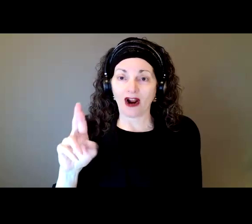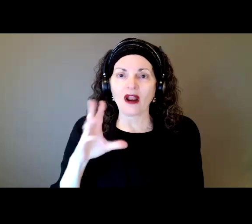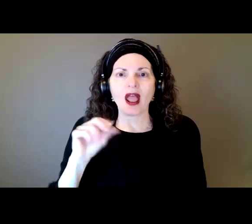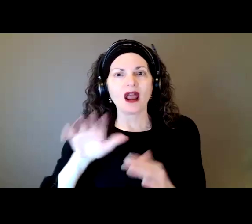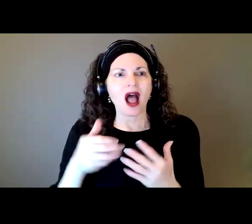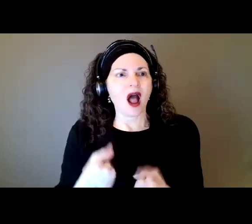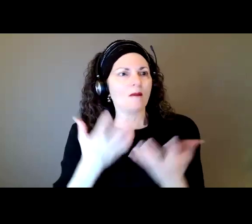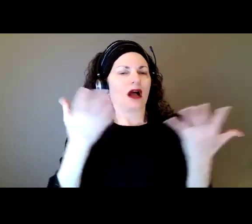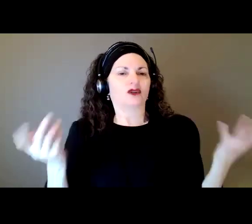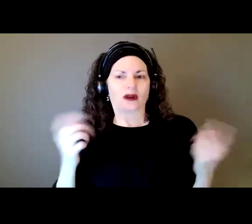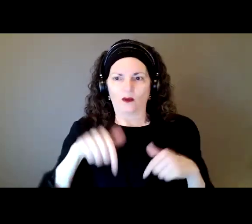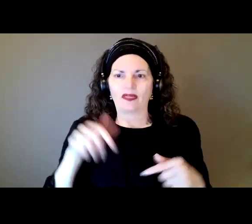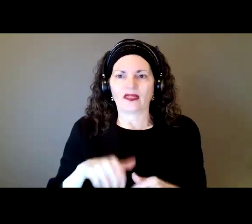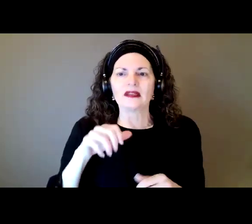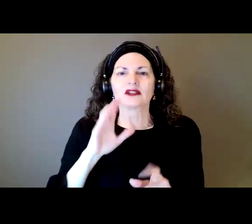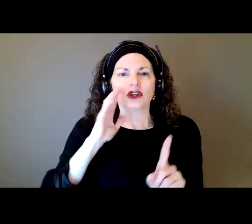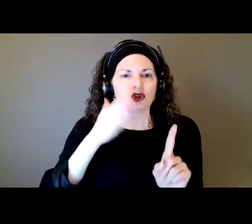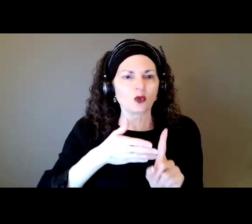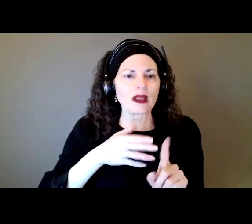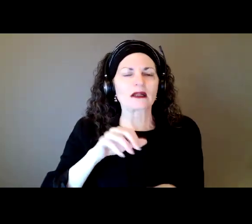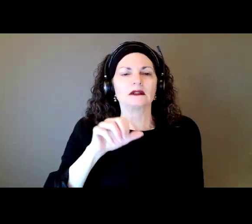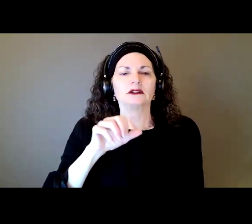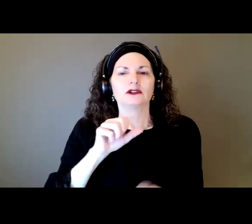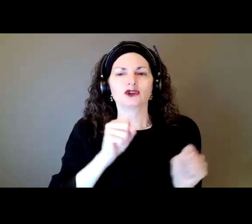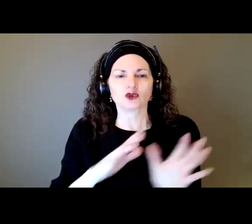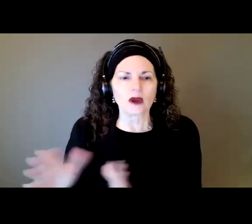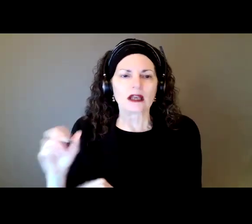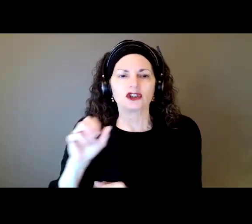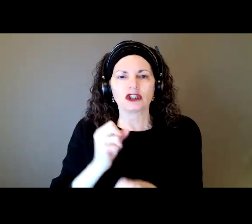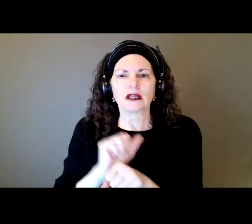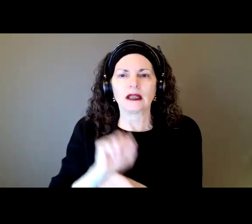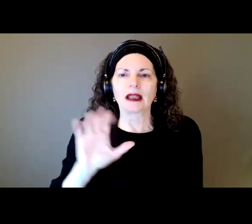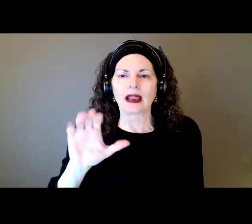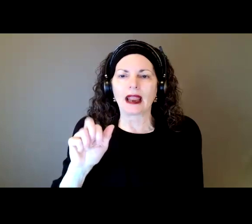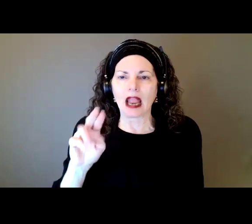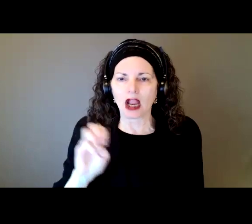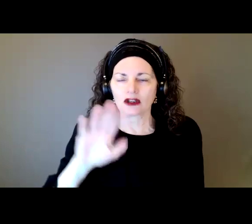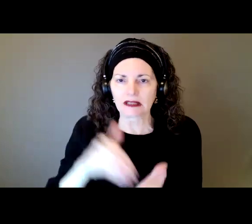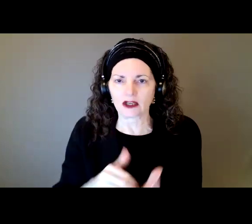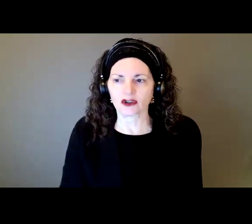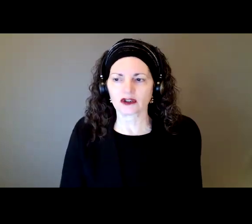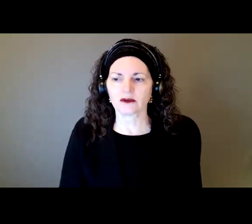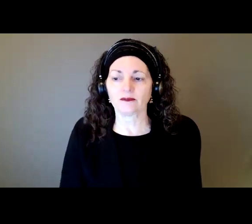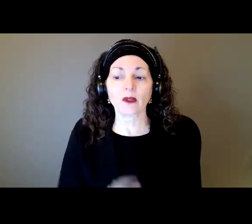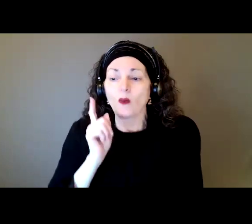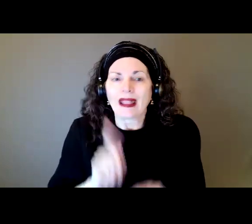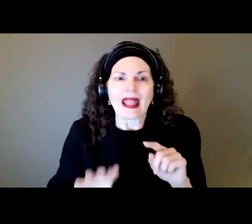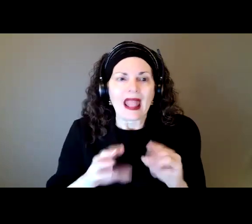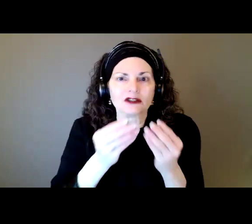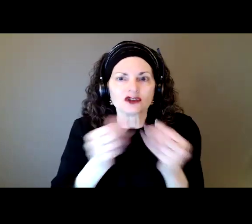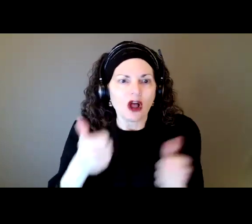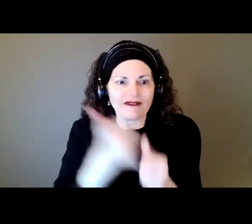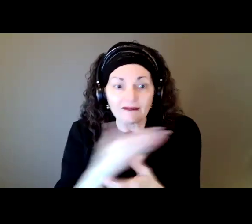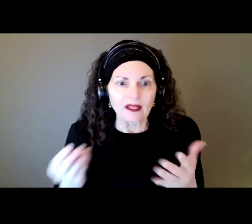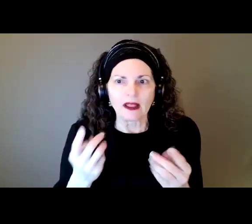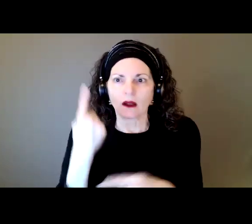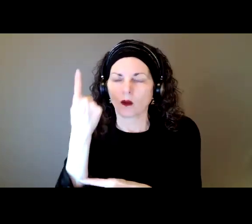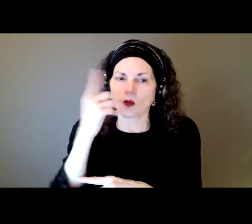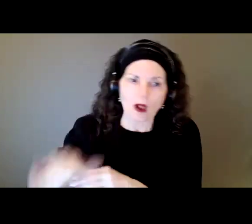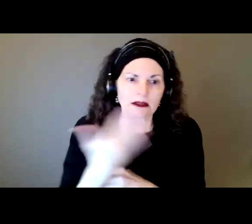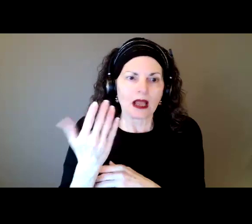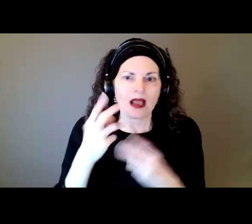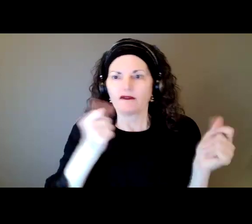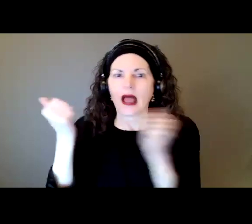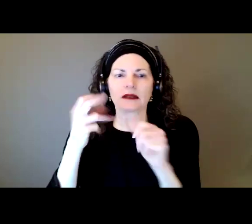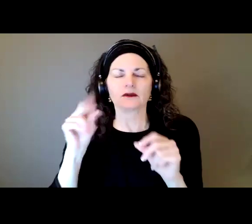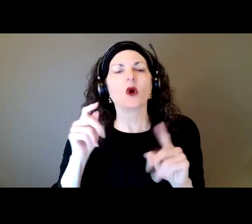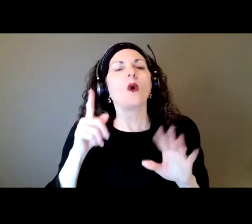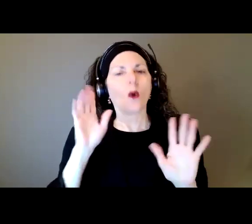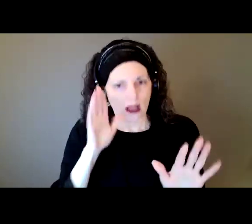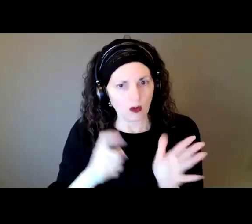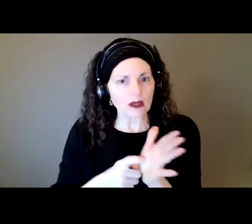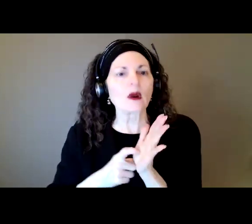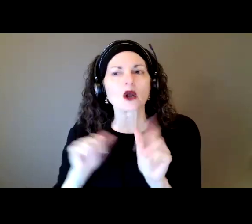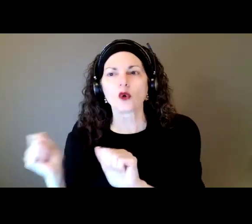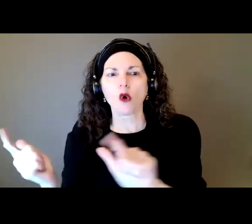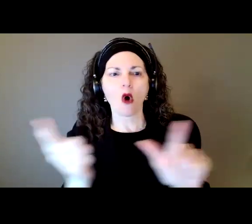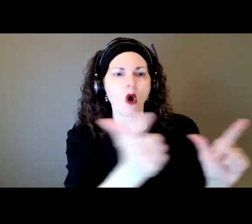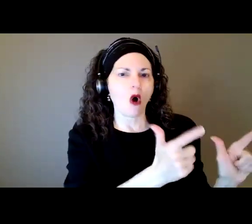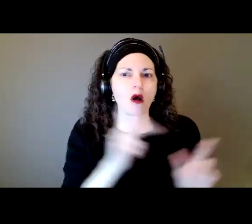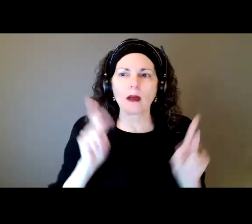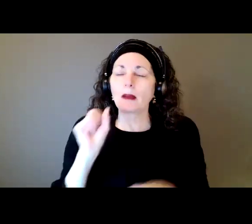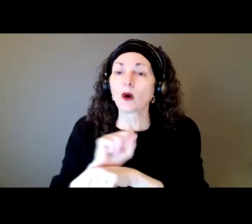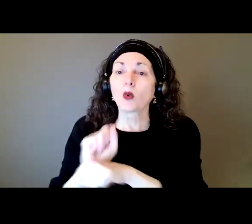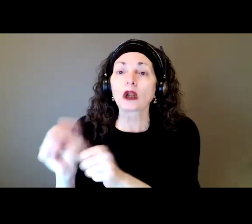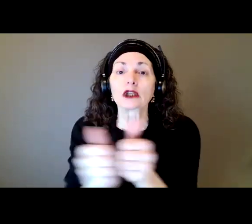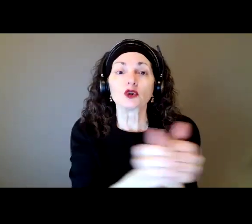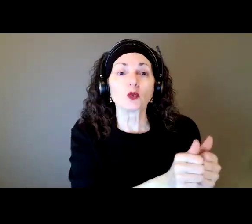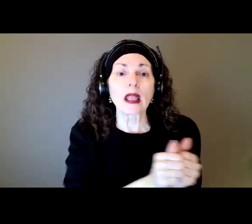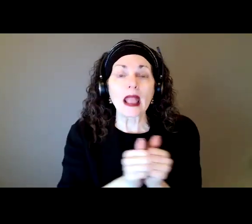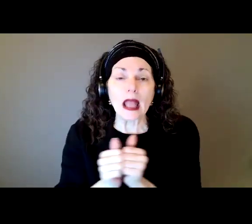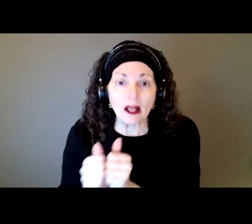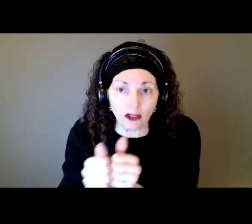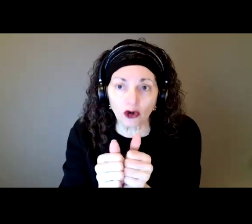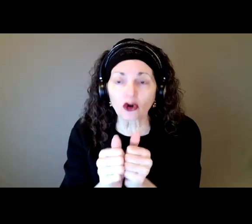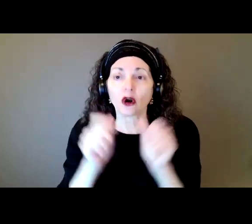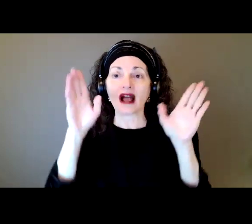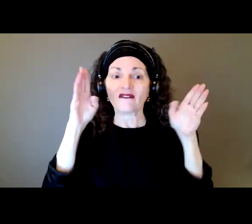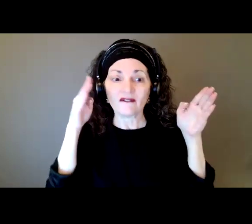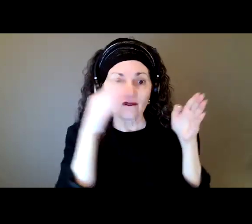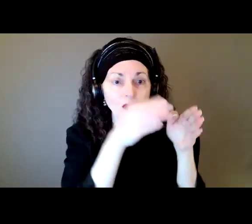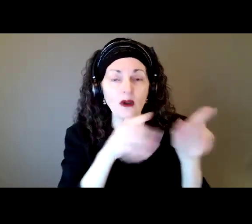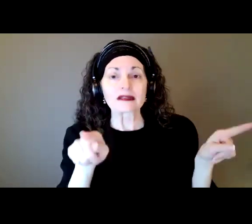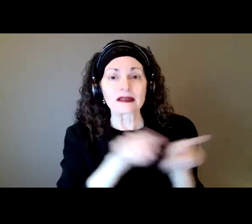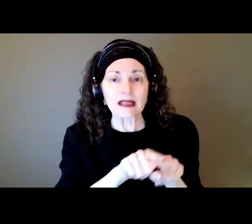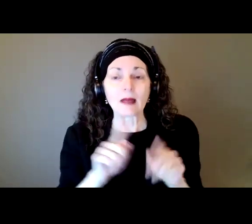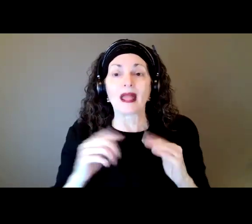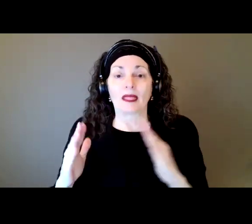The direct care. workforce crisis is not a problem that can be fixed overnight or by one agency, or even by the federal government alone. It's going to take all of us working together, pulling in the same direction at the community, state, and federal levels.